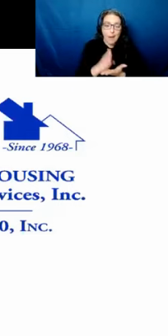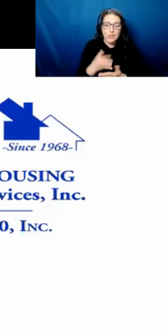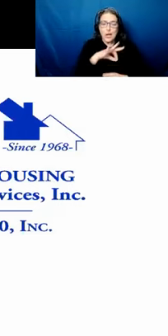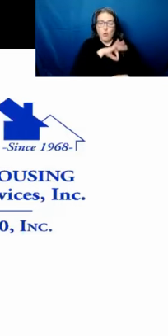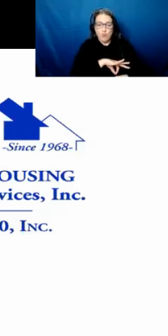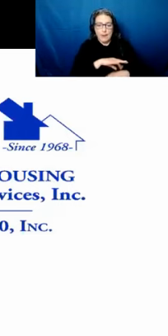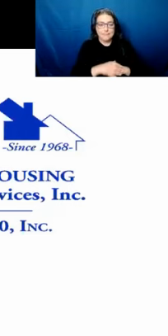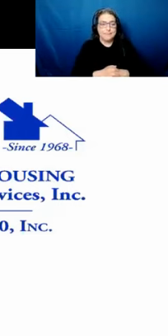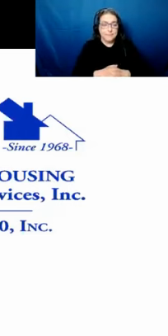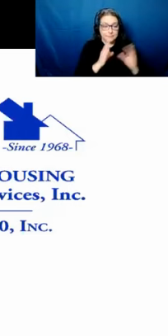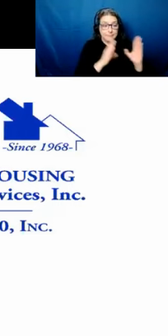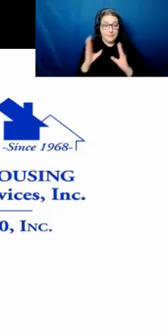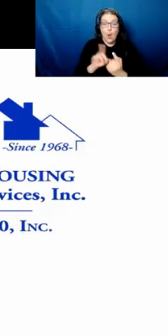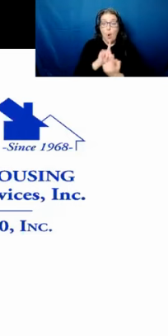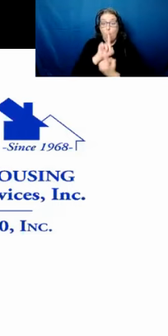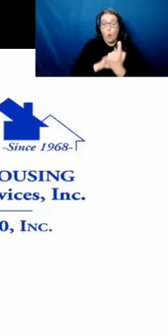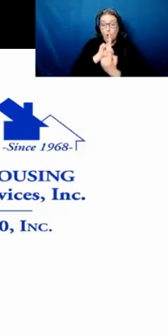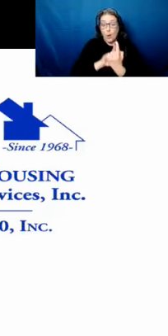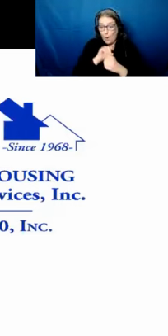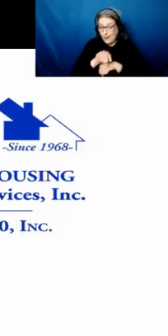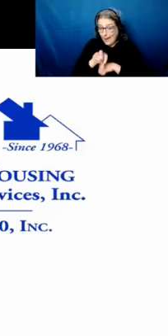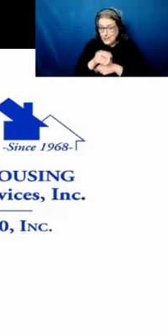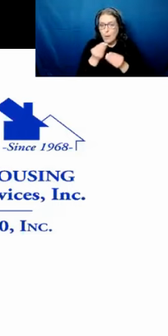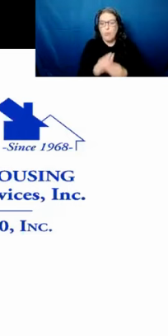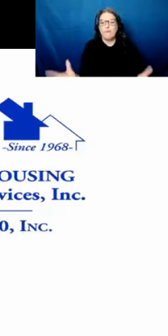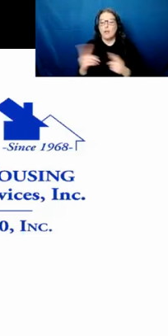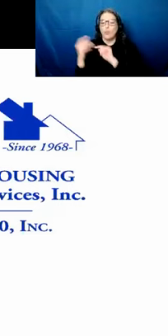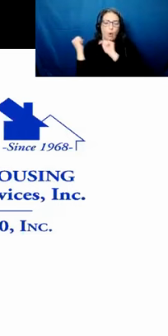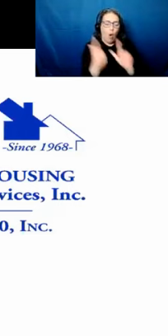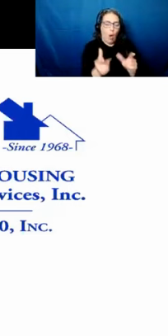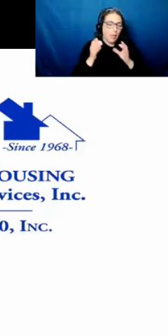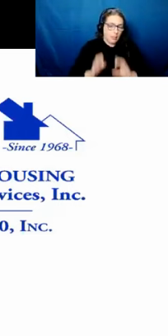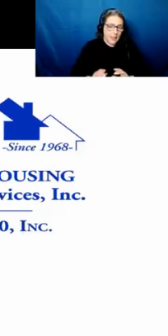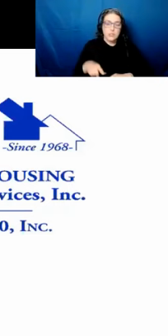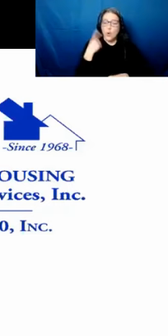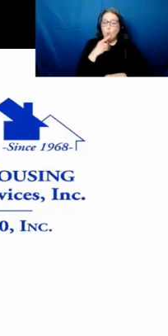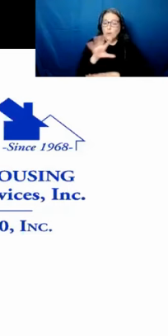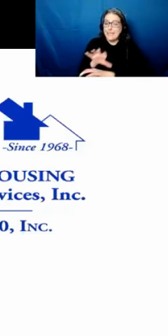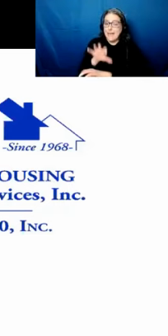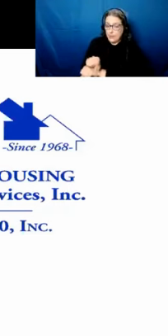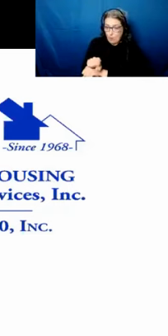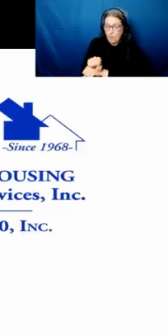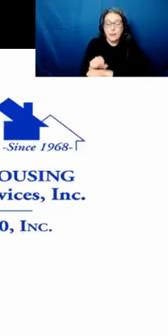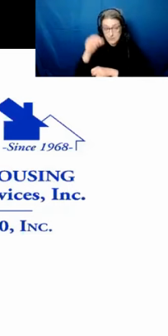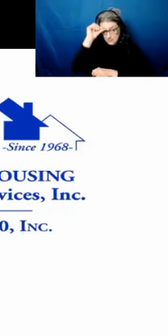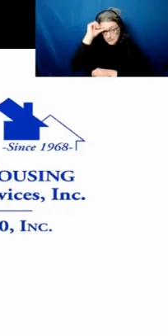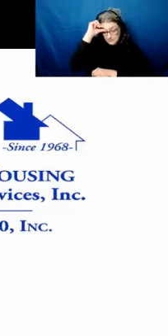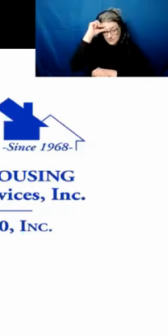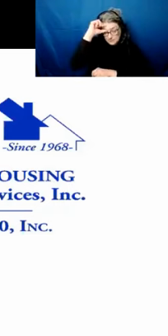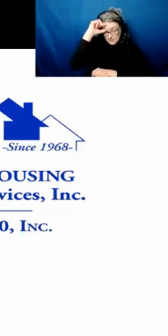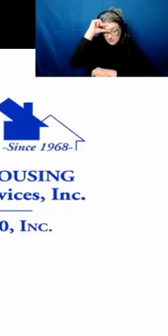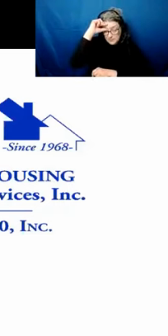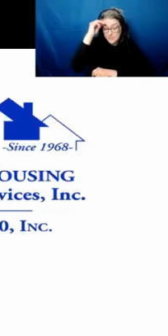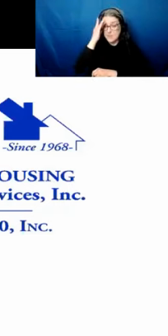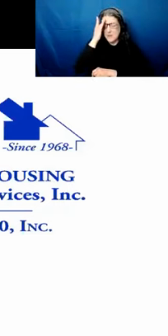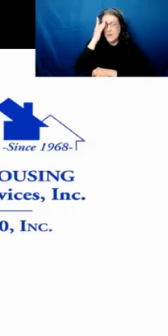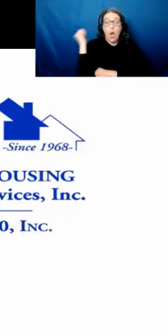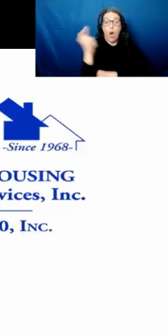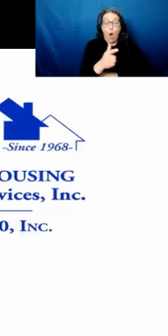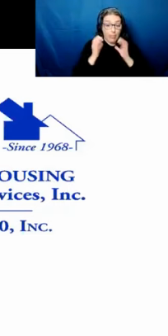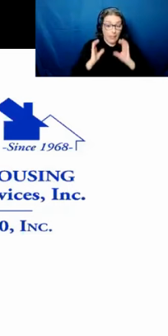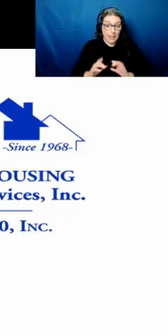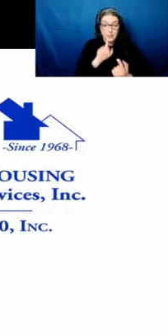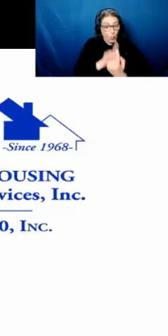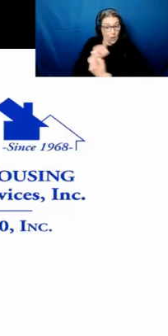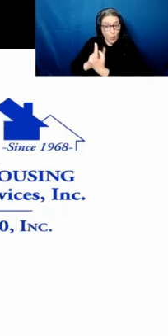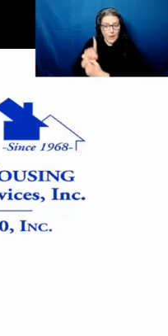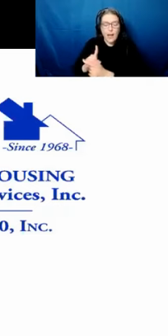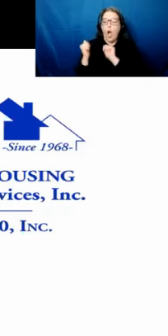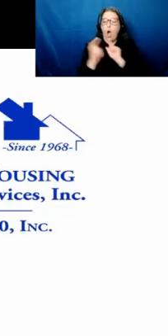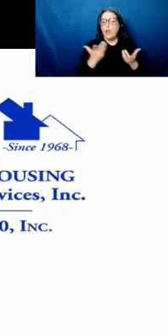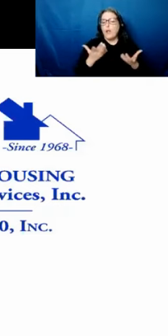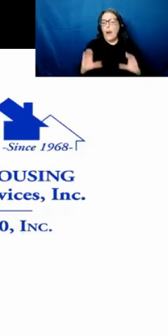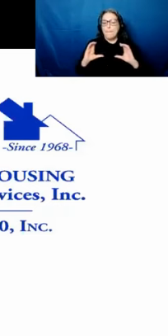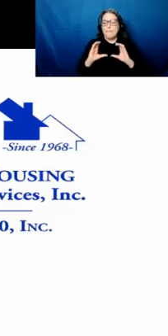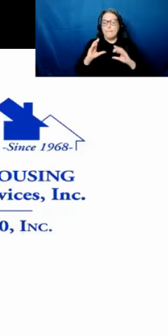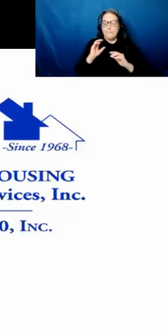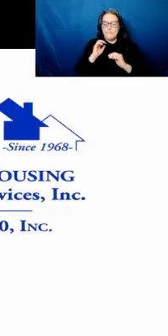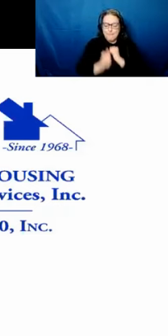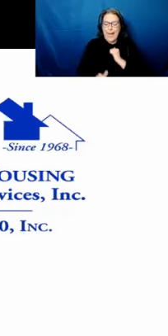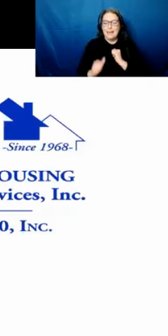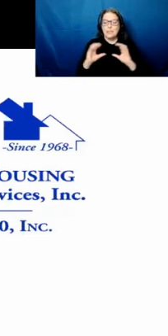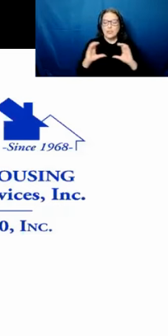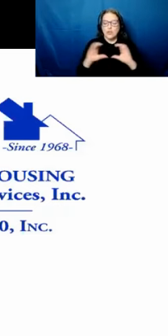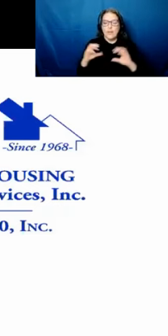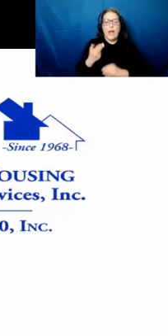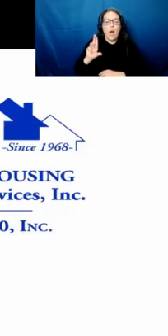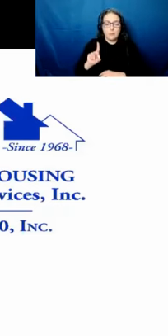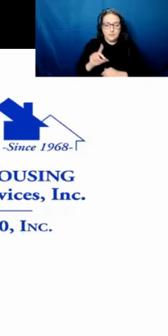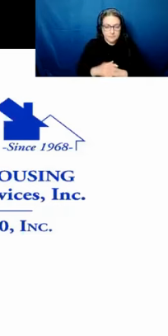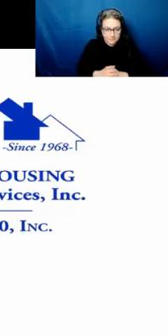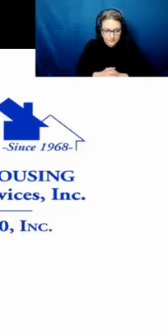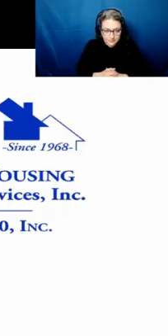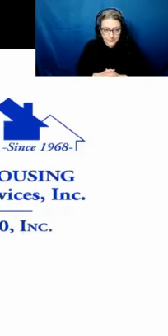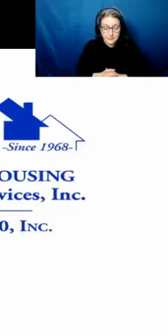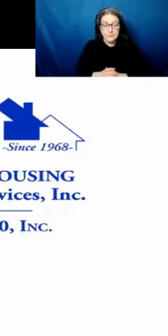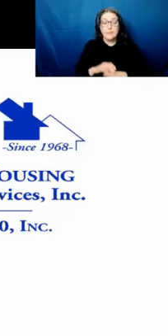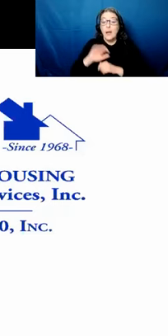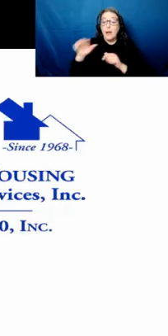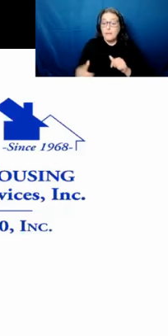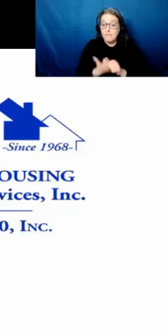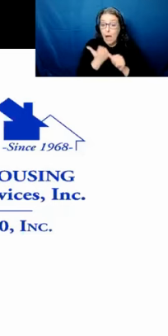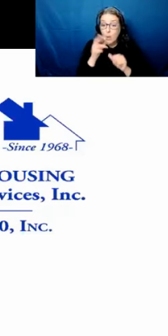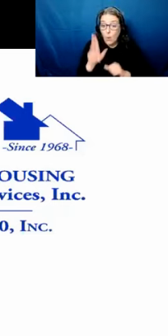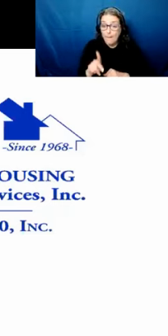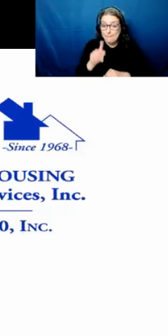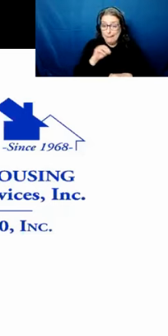If anyone has any questions or wants further information there's our contact number there as well as our website, and we're always happy to answer any questions or as needed. So thank you for the opportunity to talk about our programs here this evening.